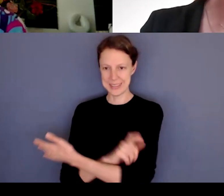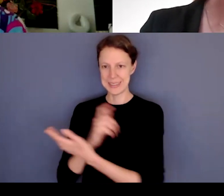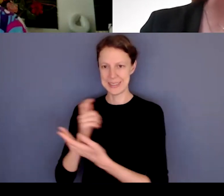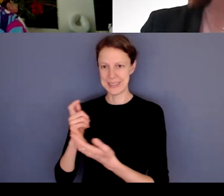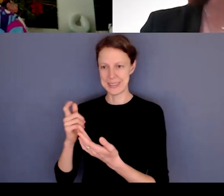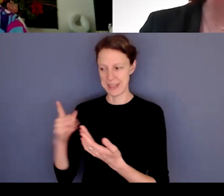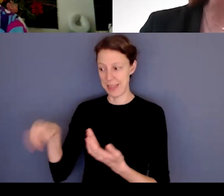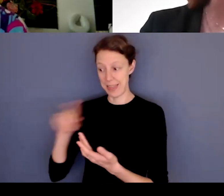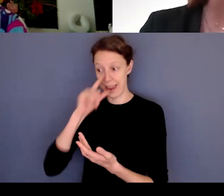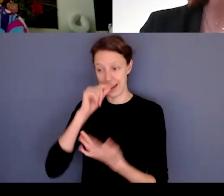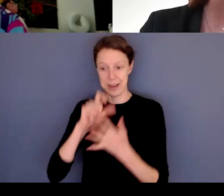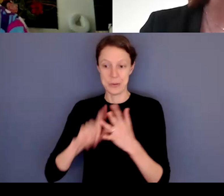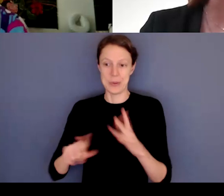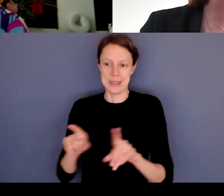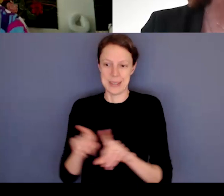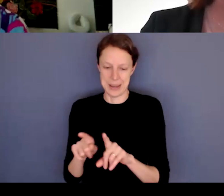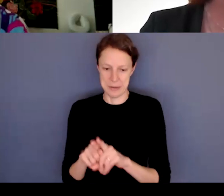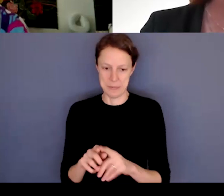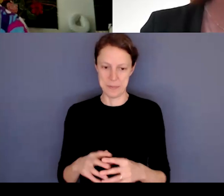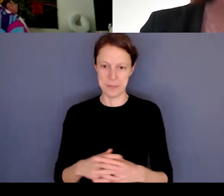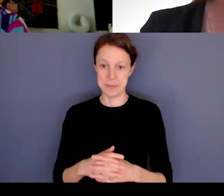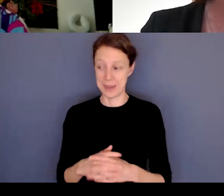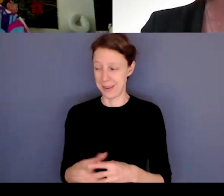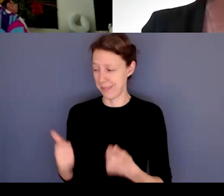that they would do the same. And bless them, they're so engaged,